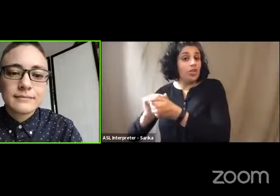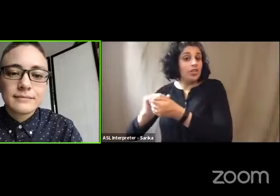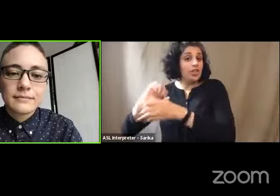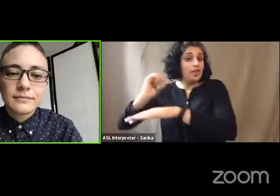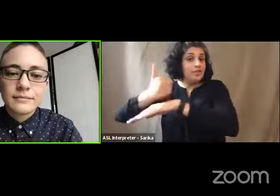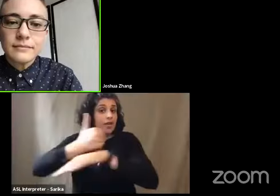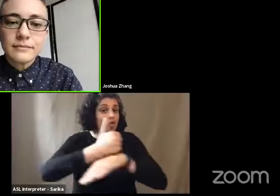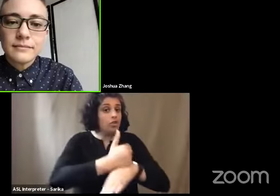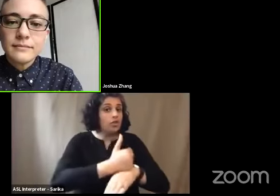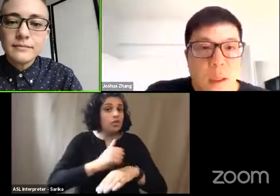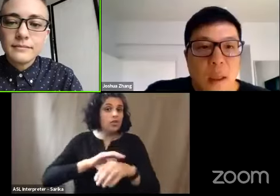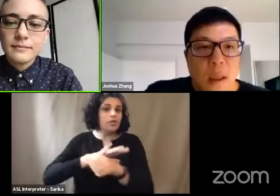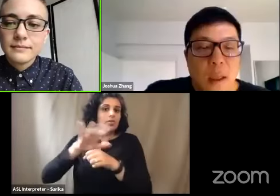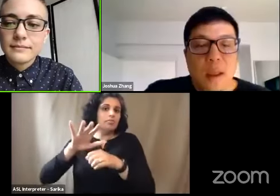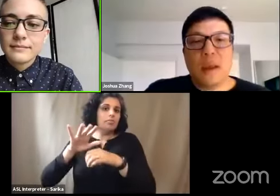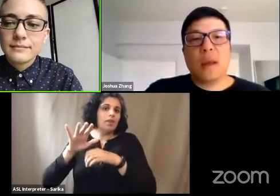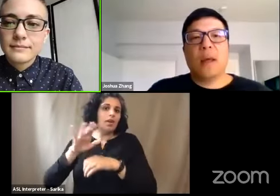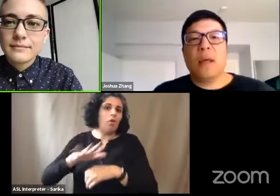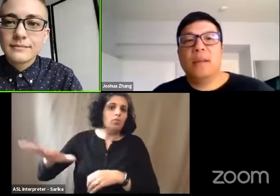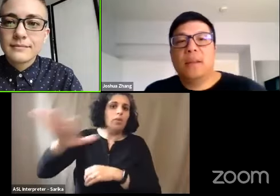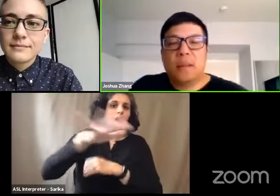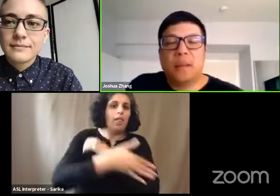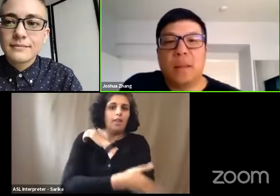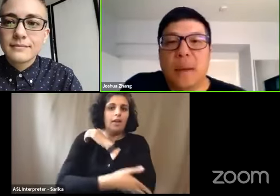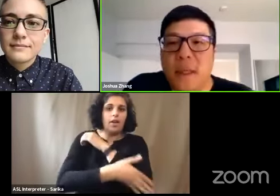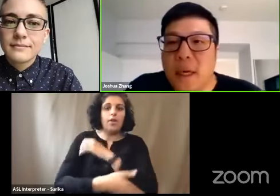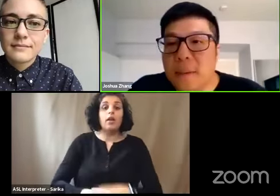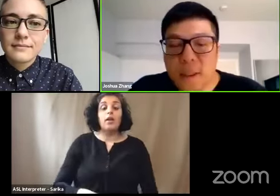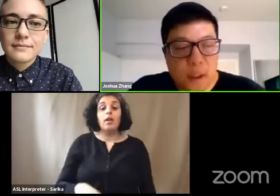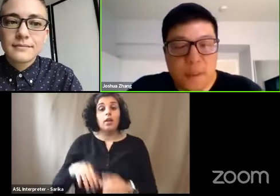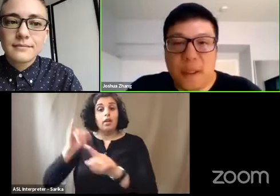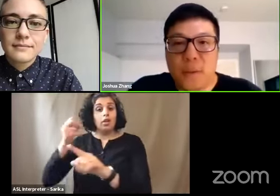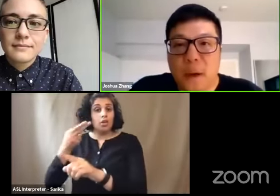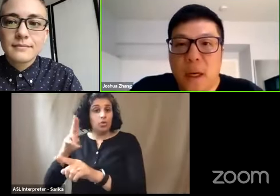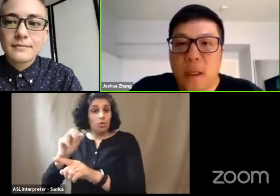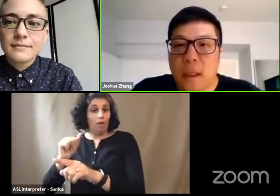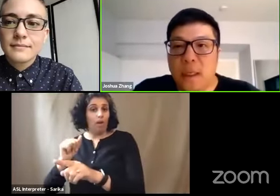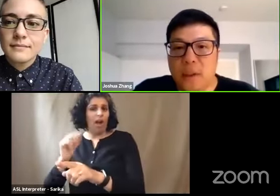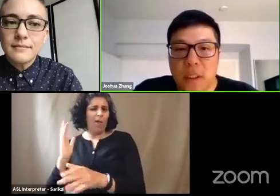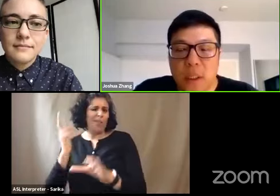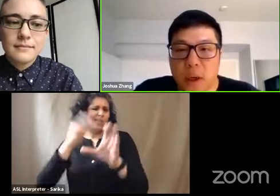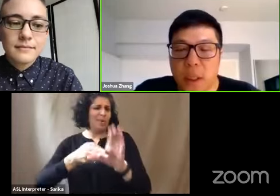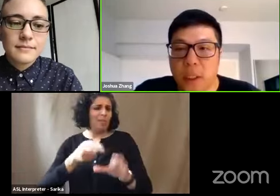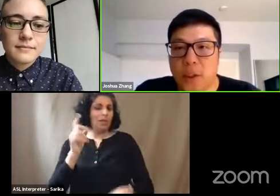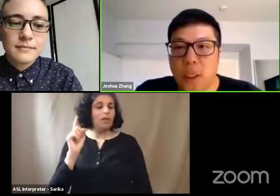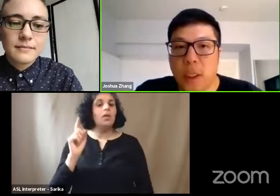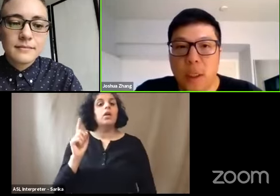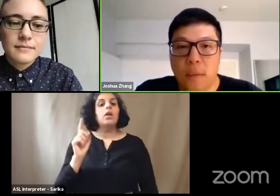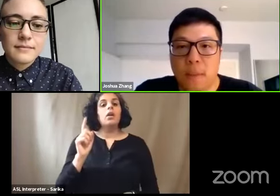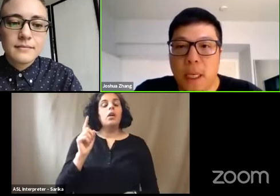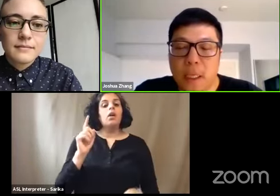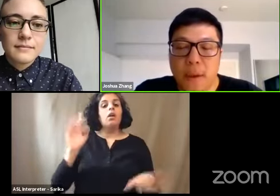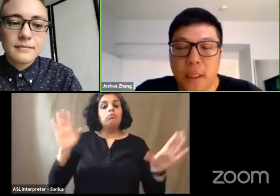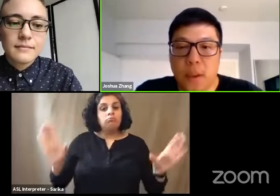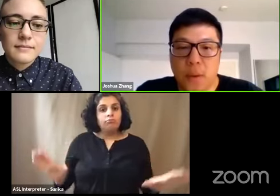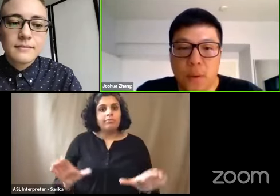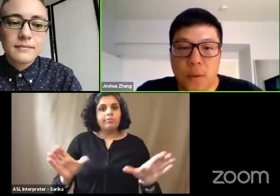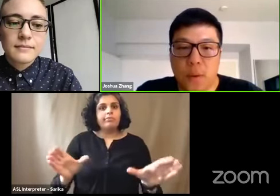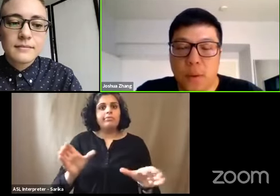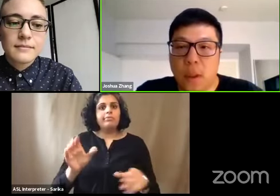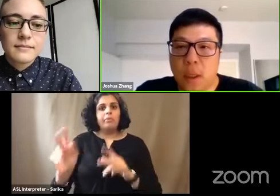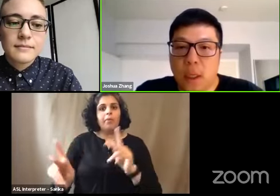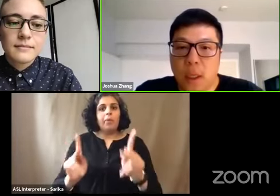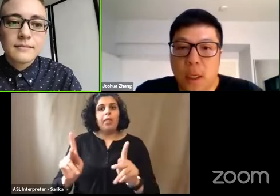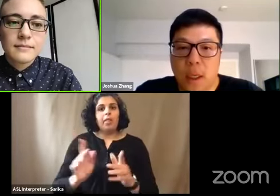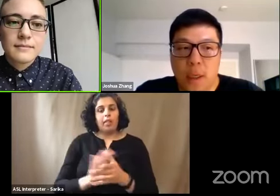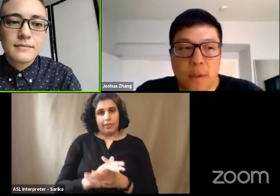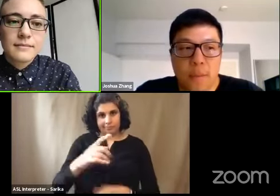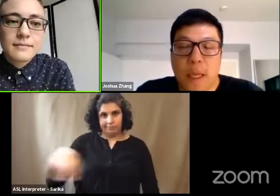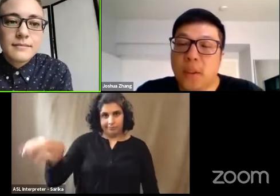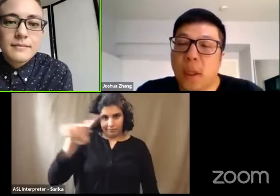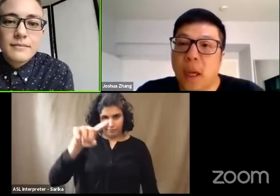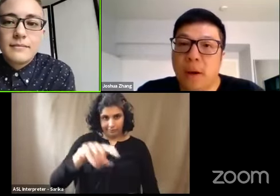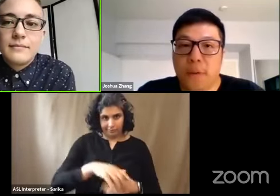Dominic, I want to jump in as well and just encourage anybody who has further